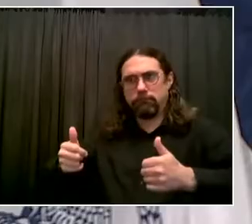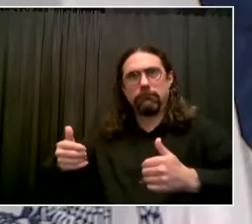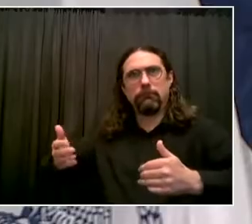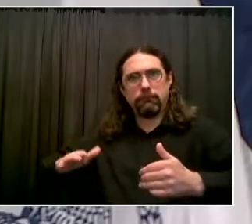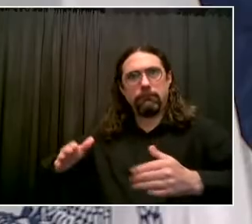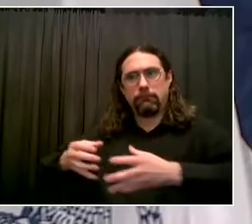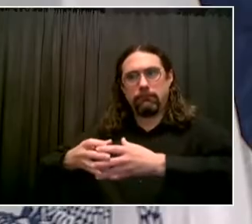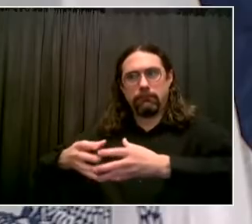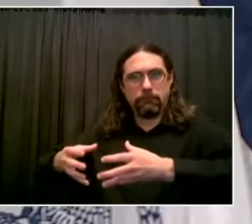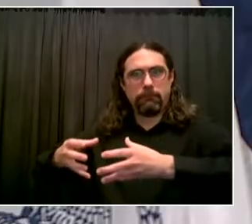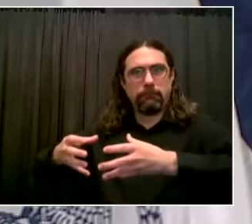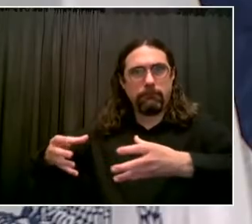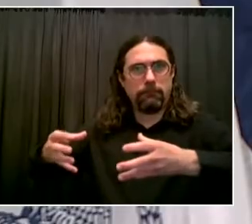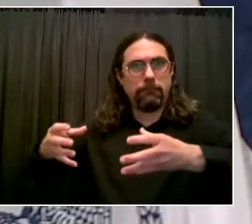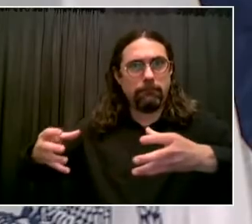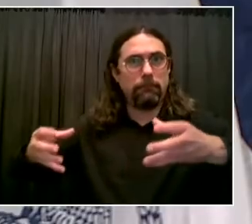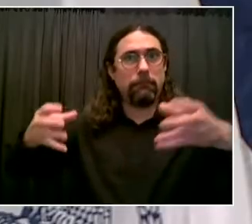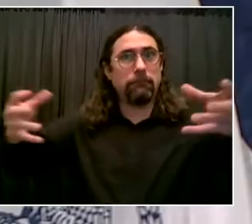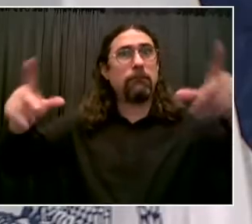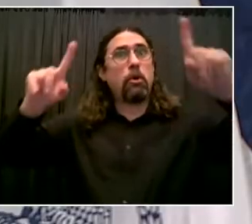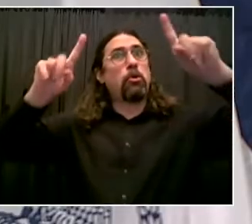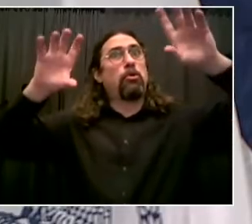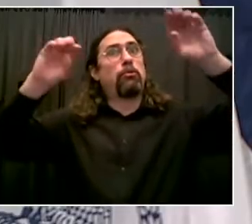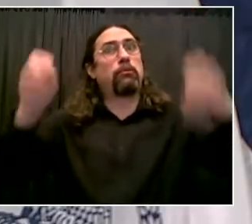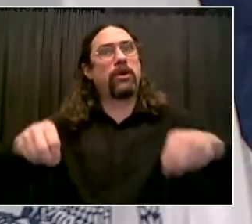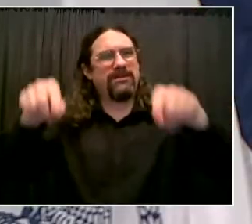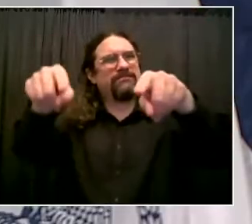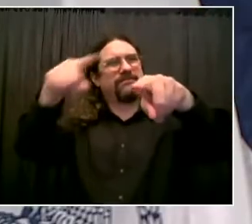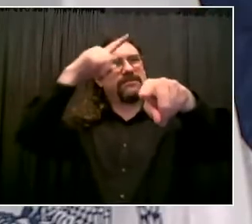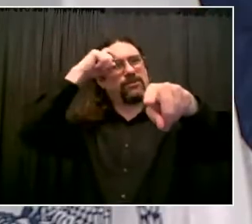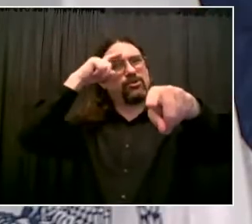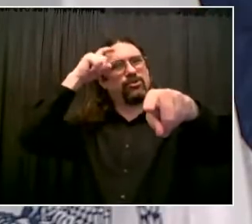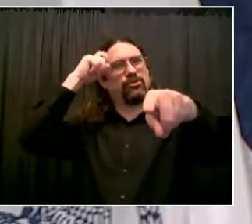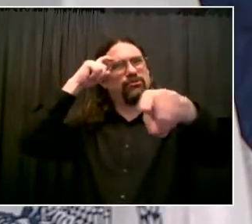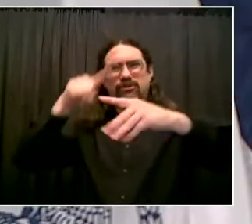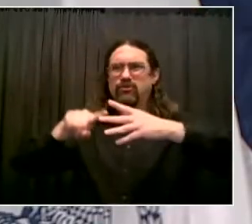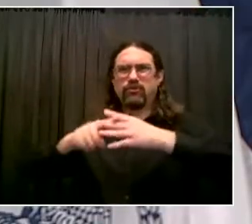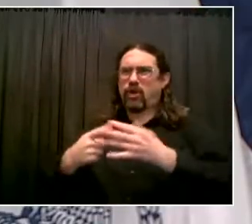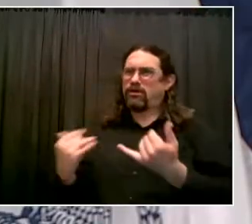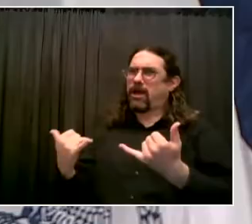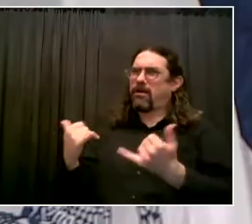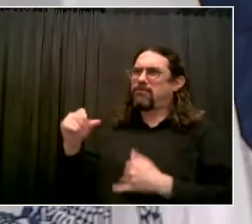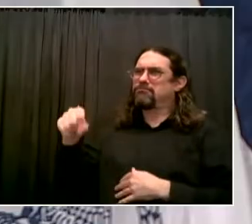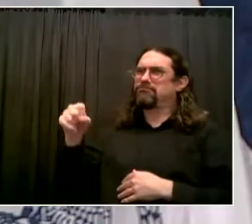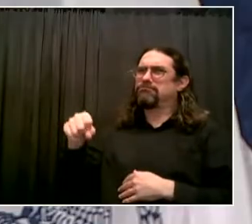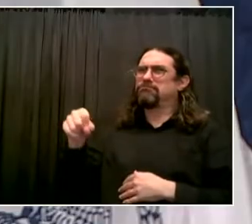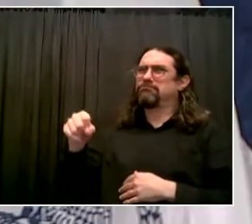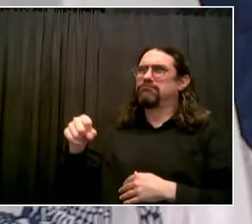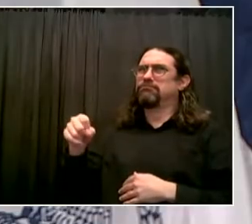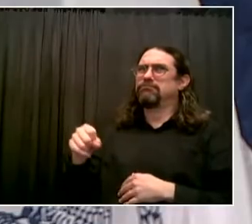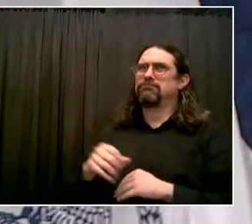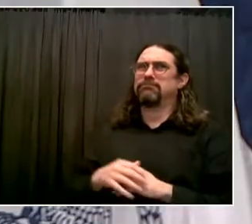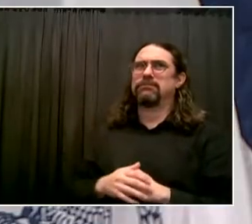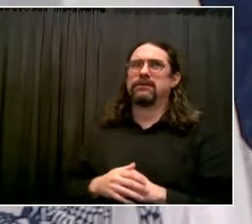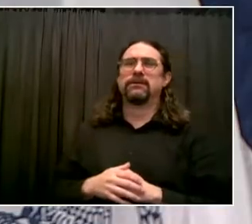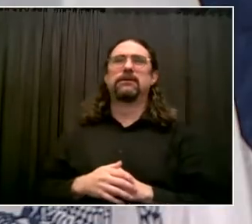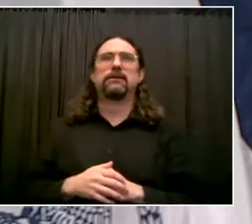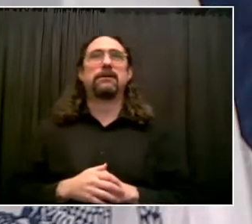IN THE CITY.